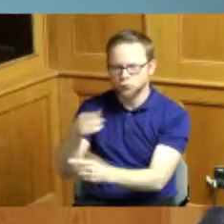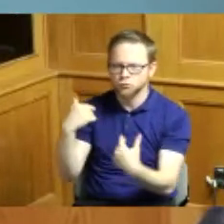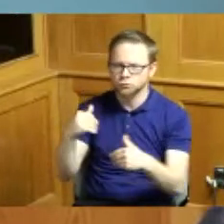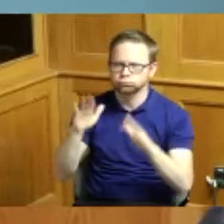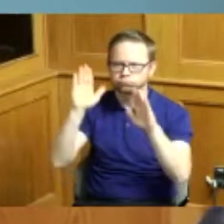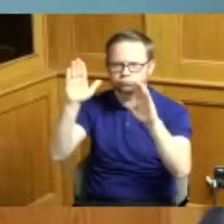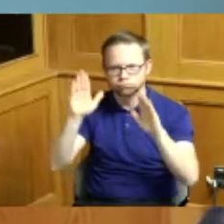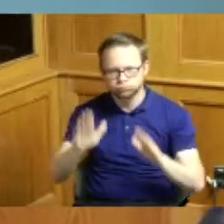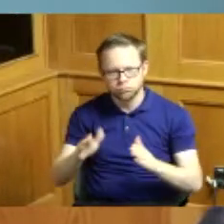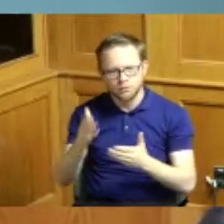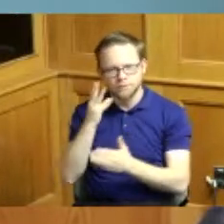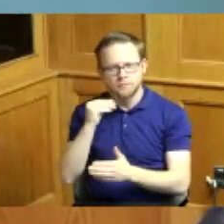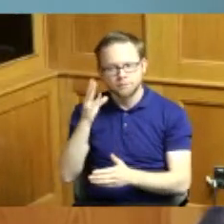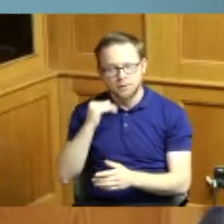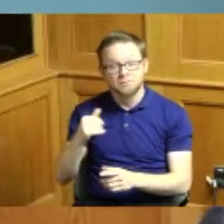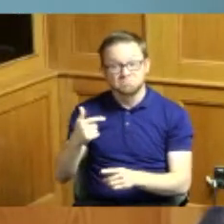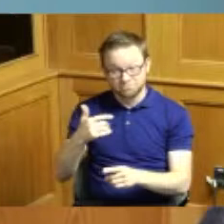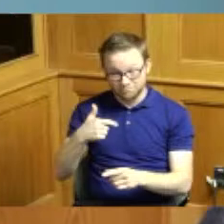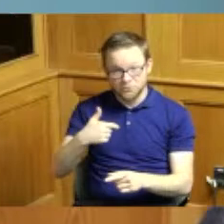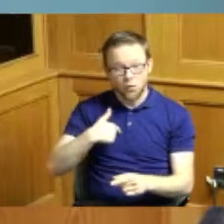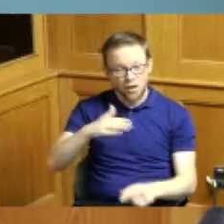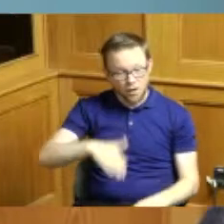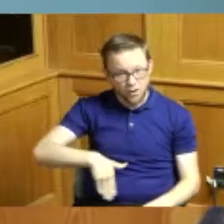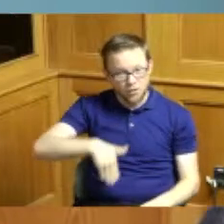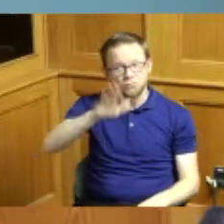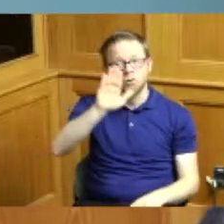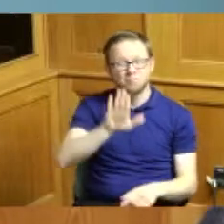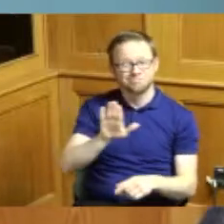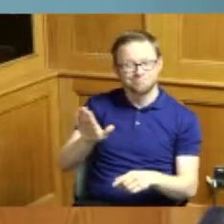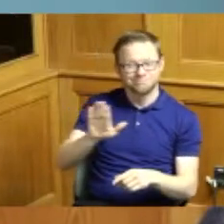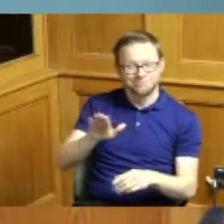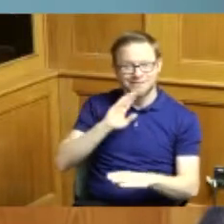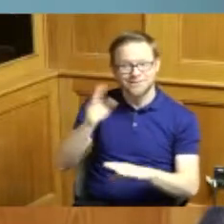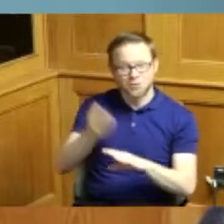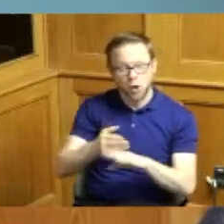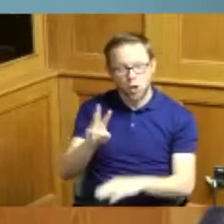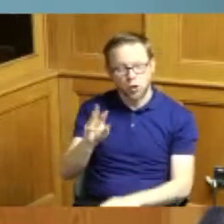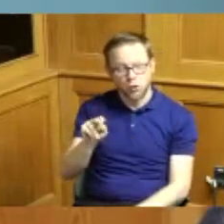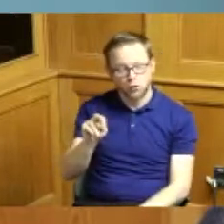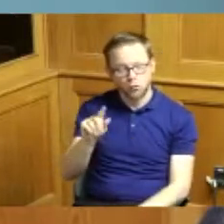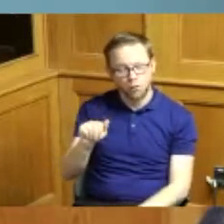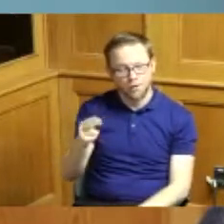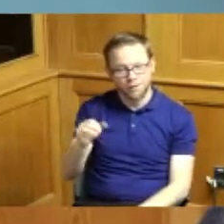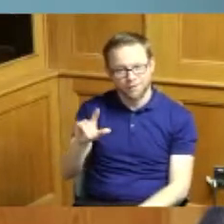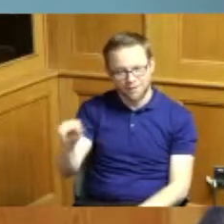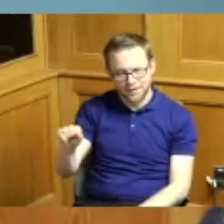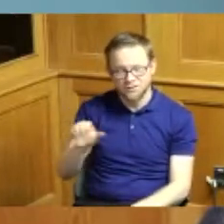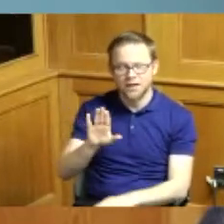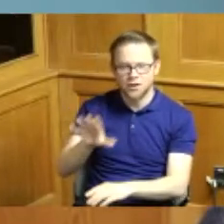went to school with his daughter at walnut hills and and her older sister was there and I got